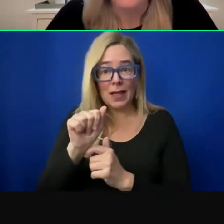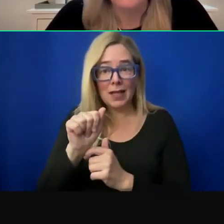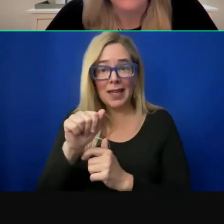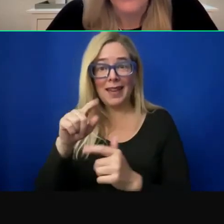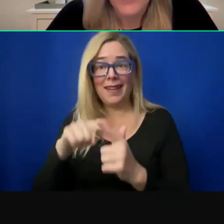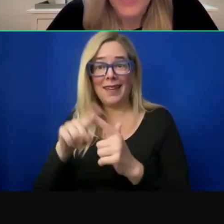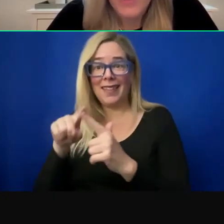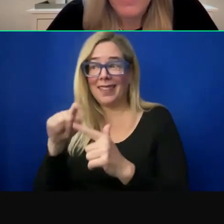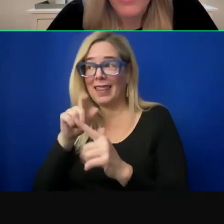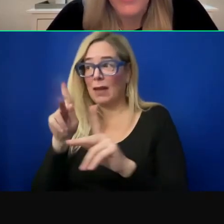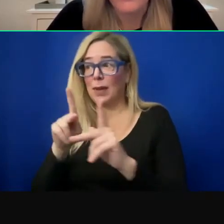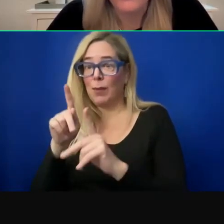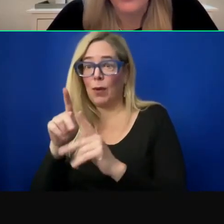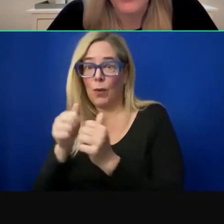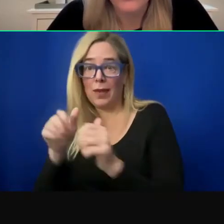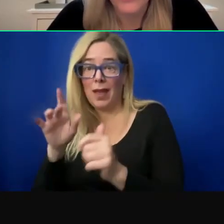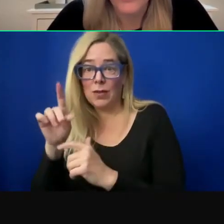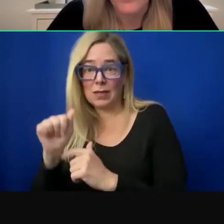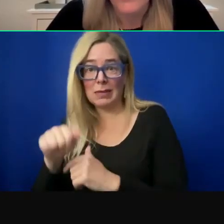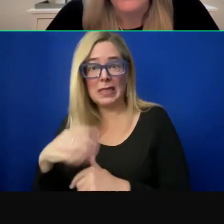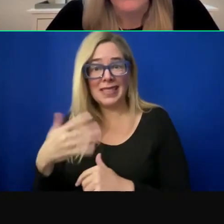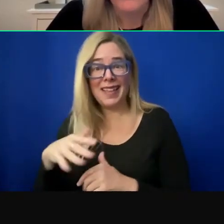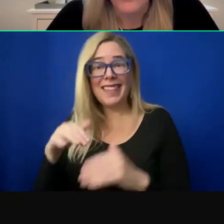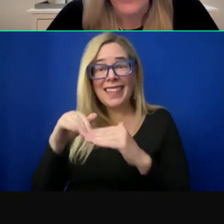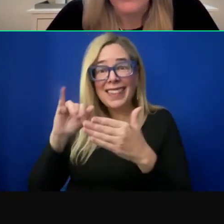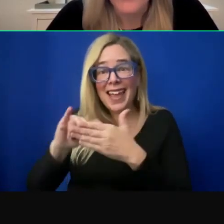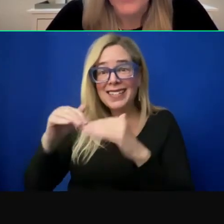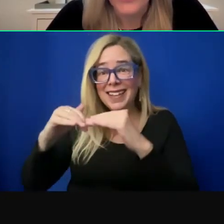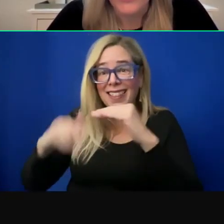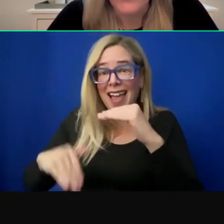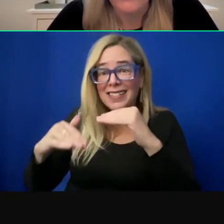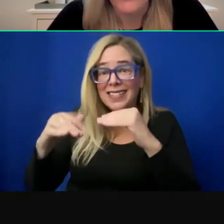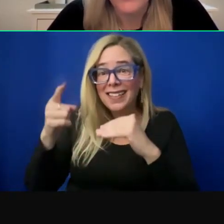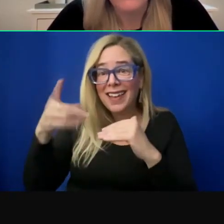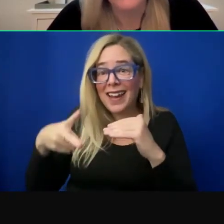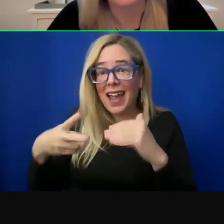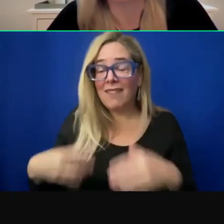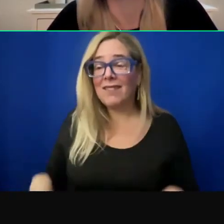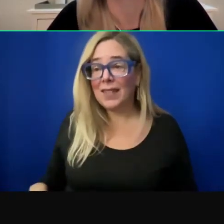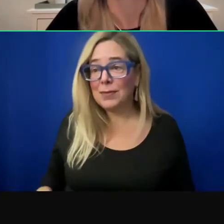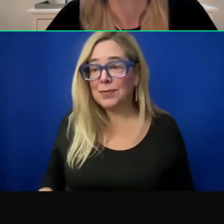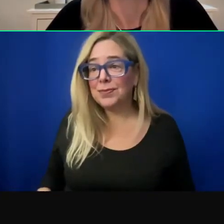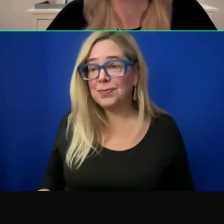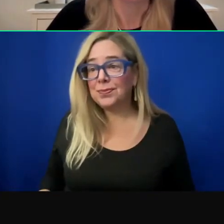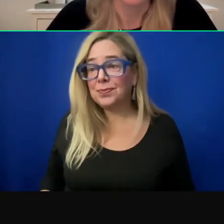And only 56% strongly agreed that they would welcome patients with disabilities into their